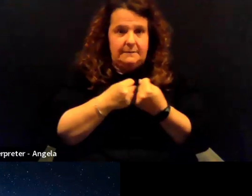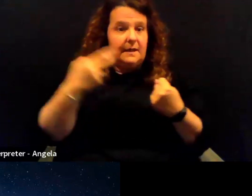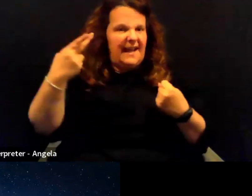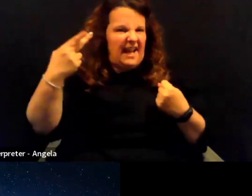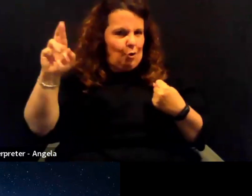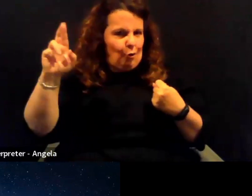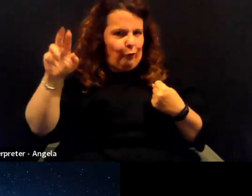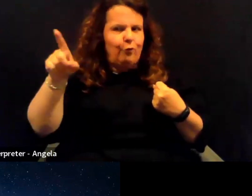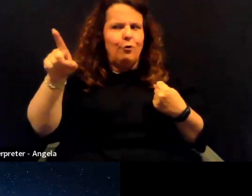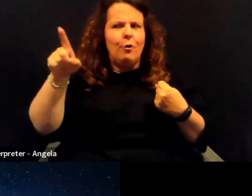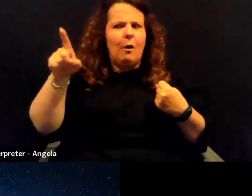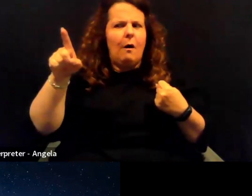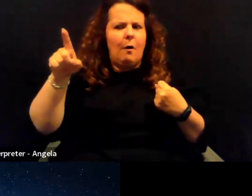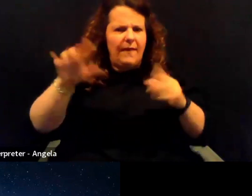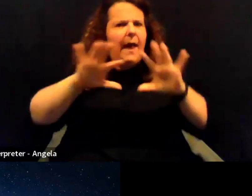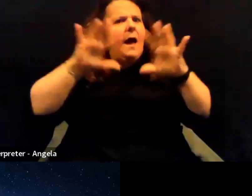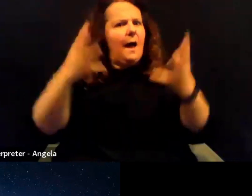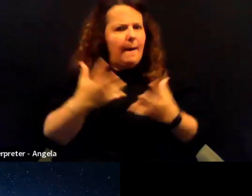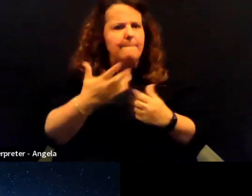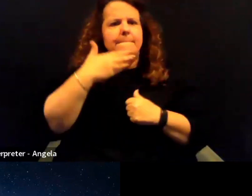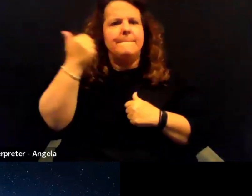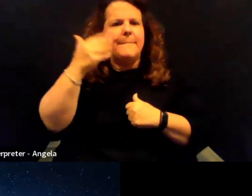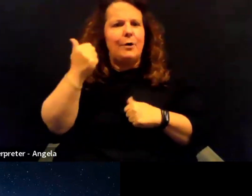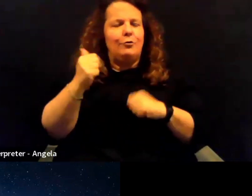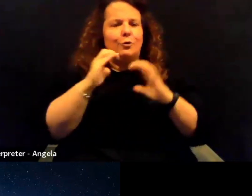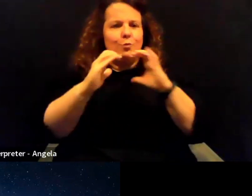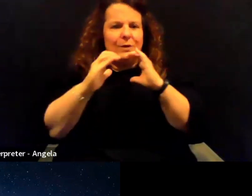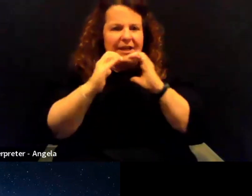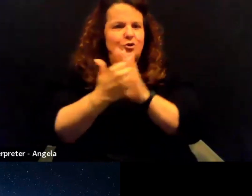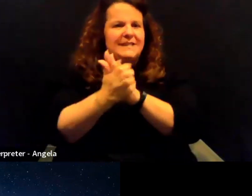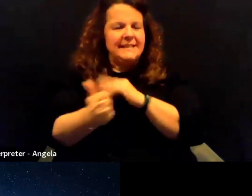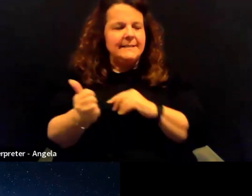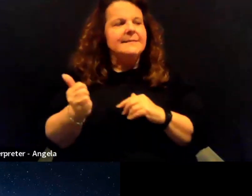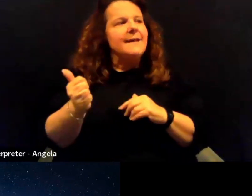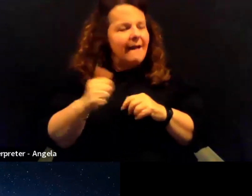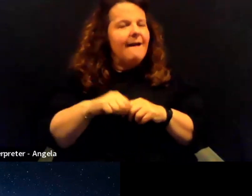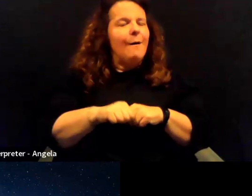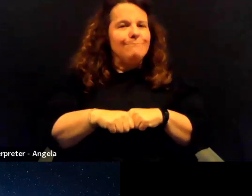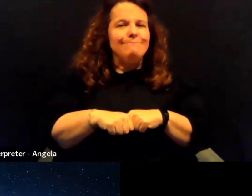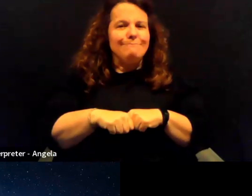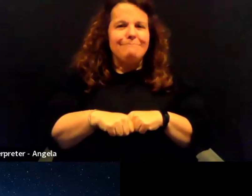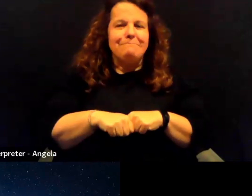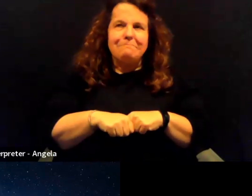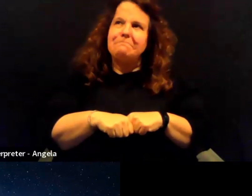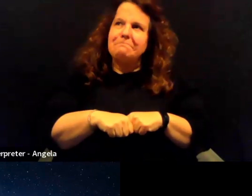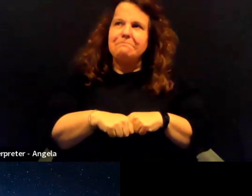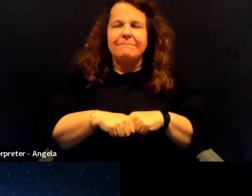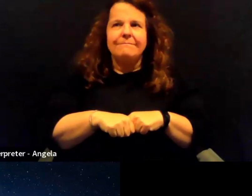did have the better communication skills like I was talking about earlier, and it wasn't. And this is something that I